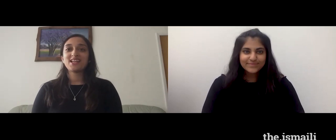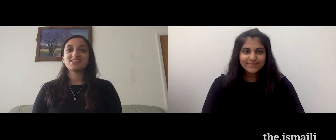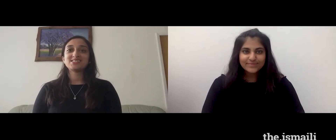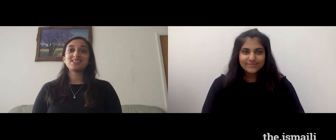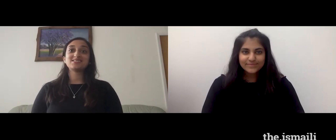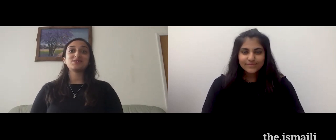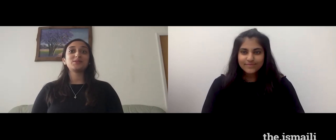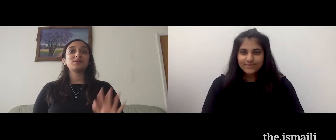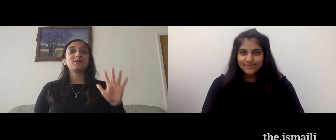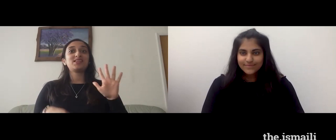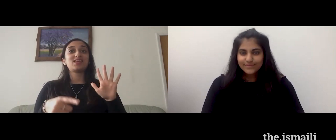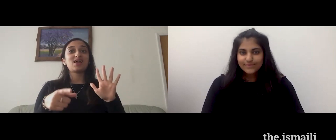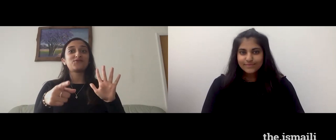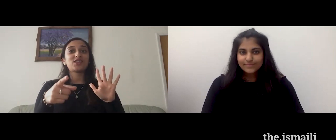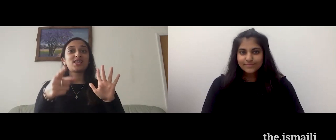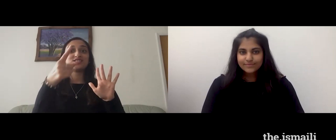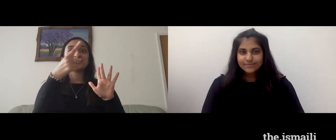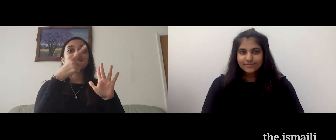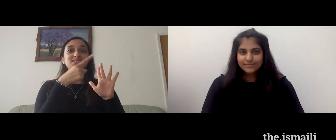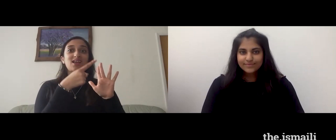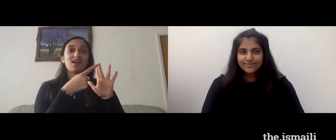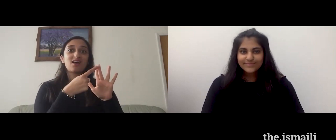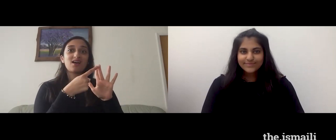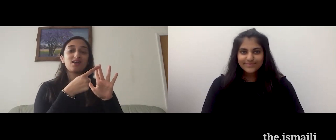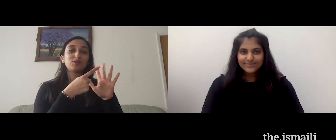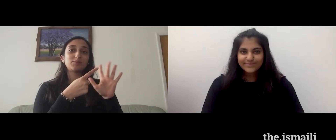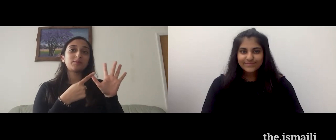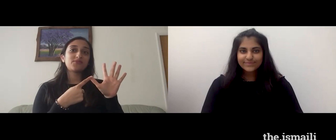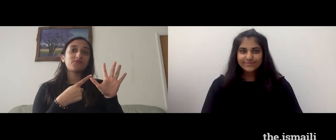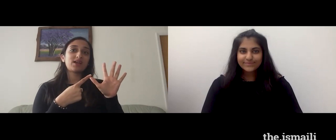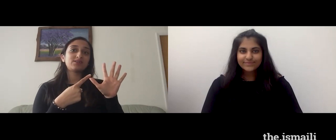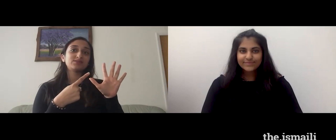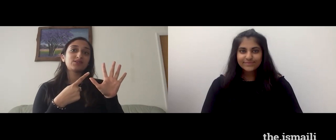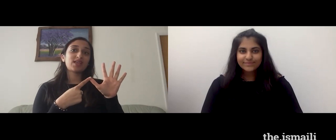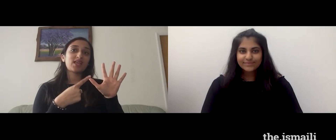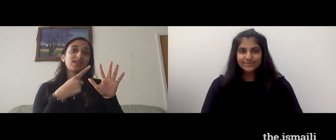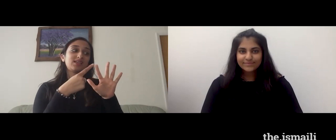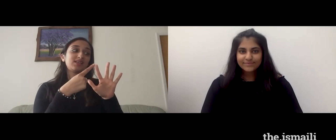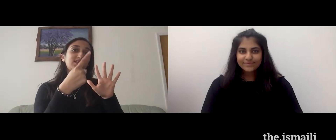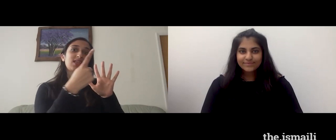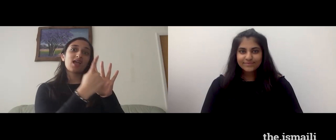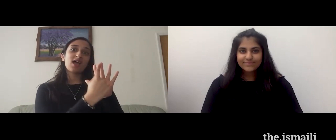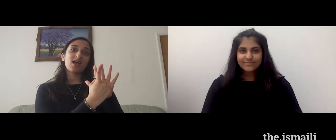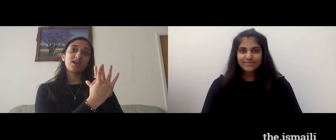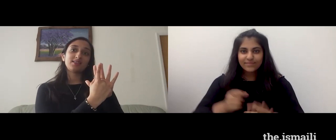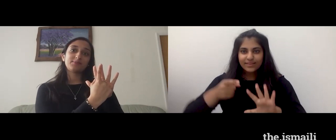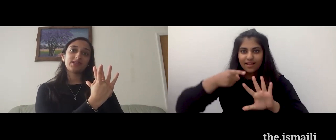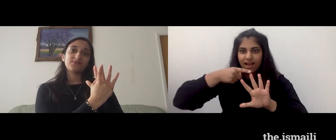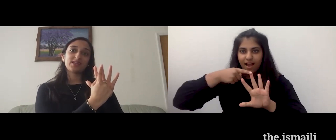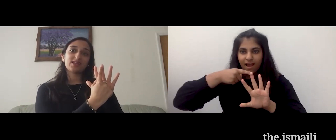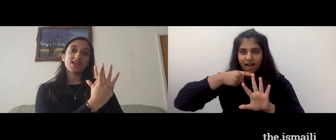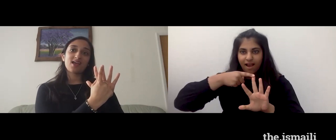The next letter after "H" will be "I" Remember the vowels, "A, E, I" – the middle finger is "I"